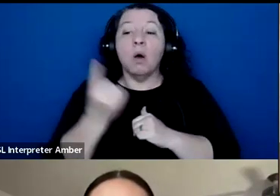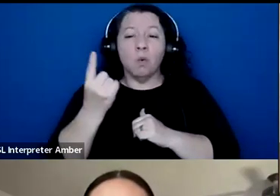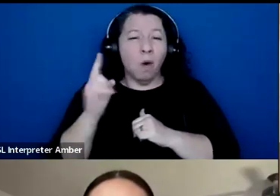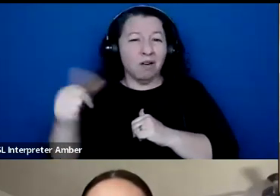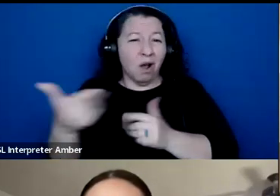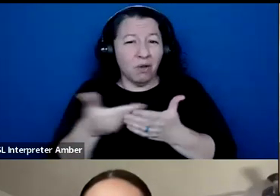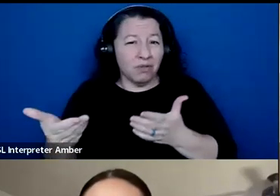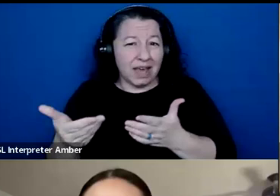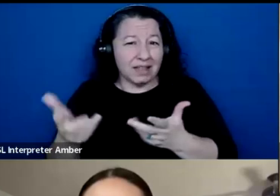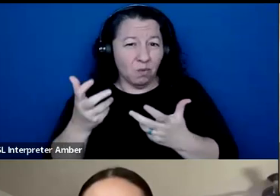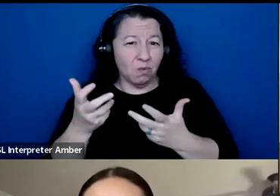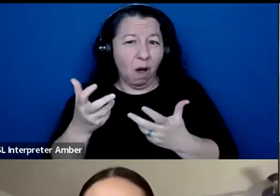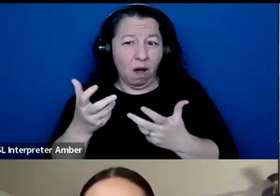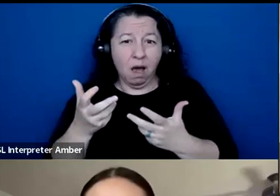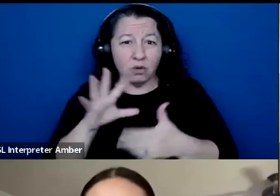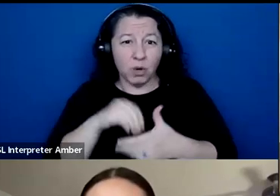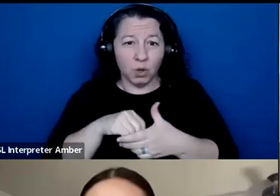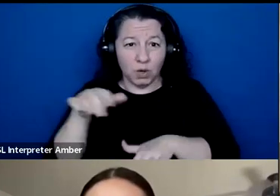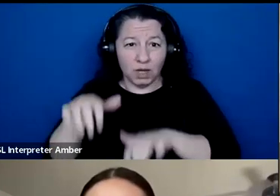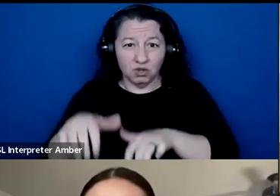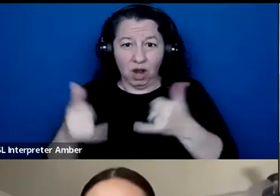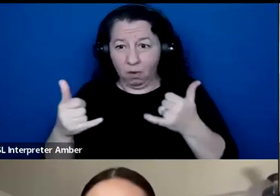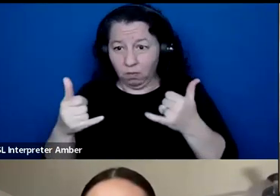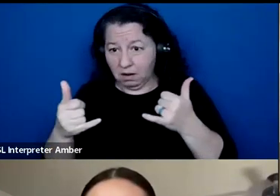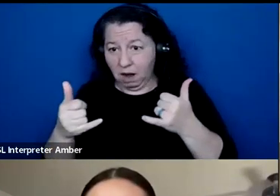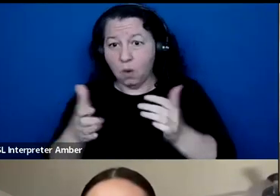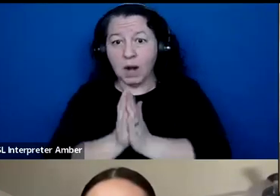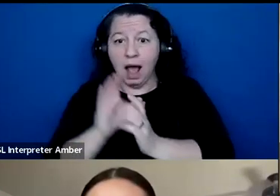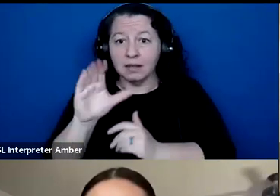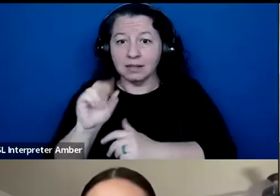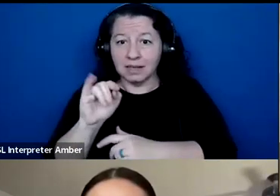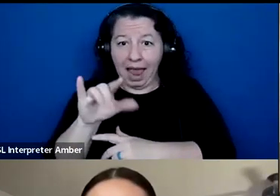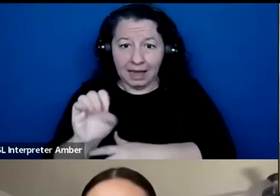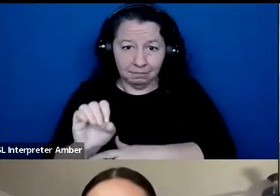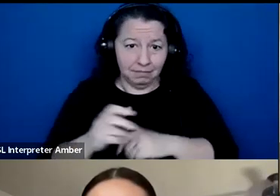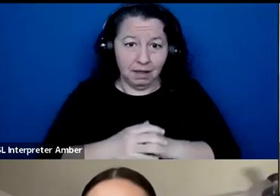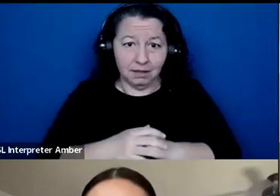to put in, and we're going to drop it into the chat and I'm going to ask Candice or Mel, to drop it in the chat.